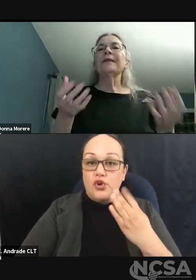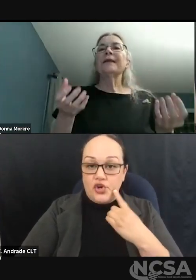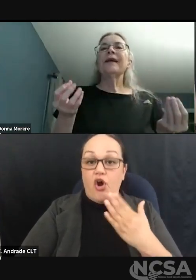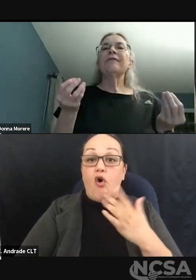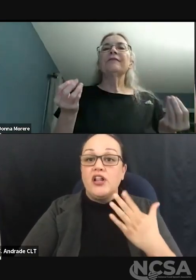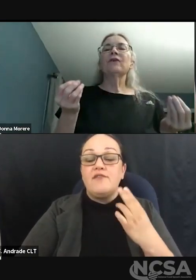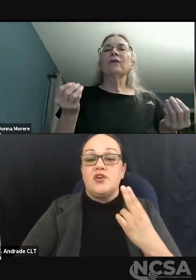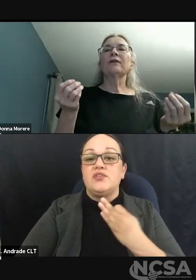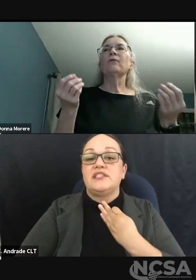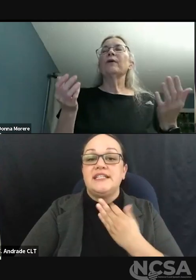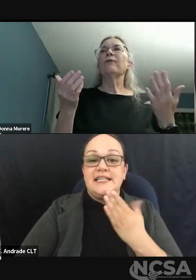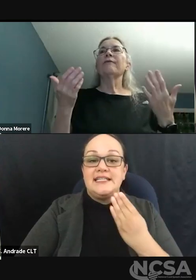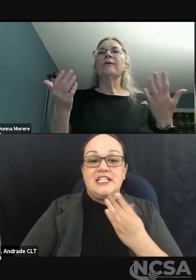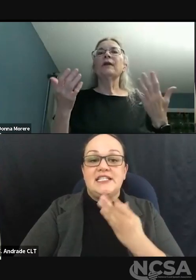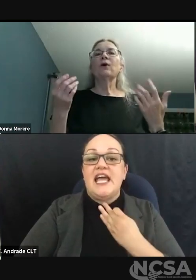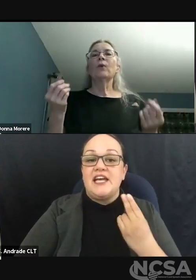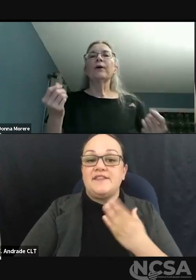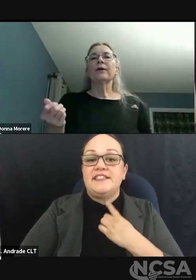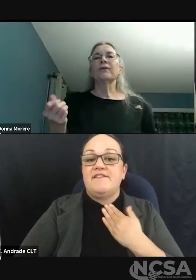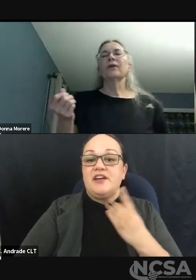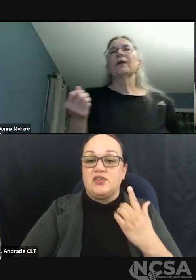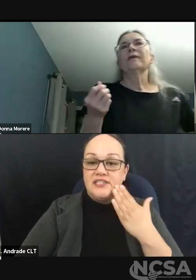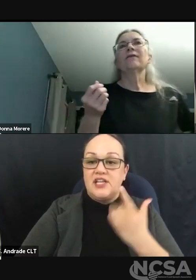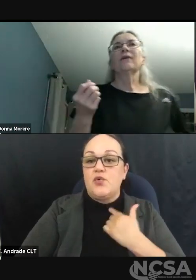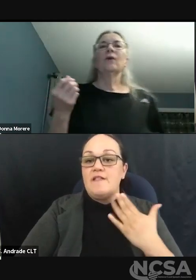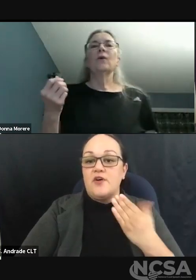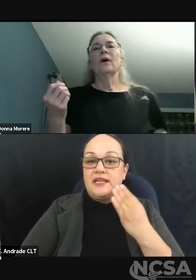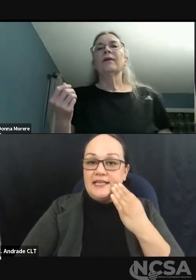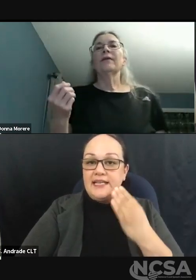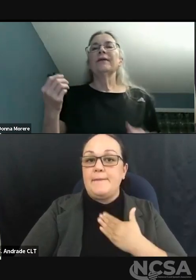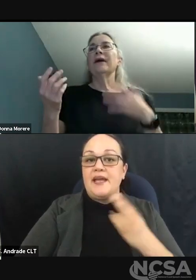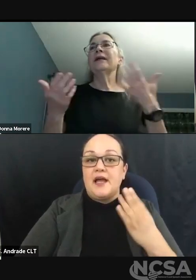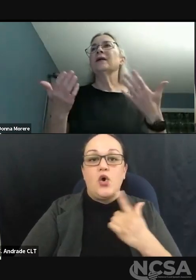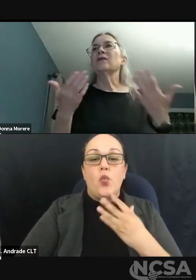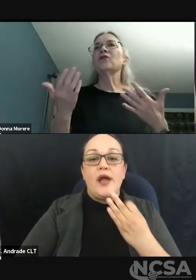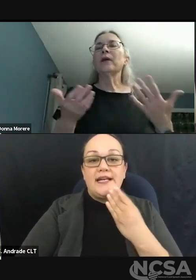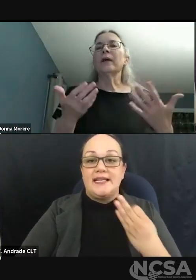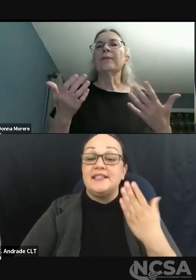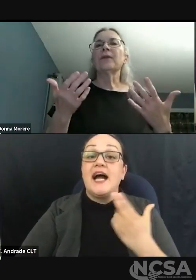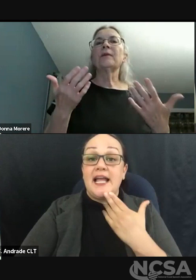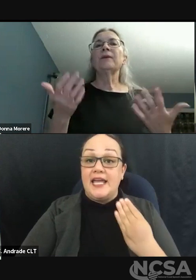tend to have difficulty with phonemes awareness So again, cueing can be used